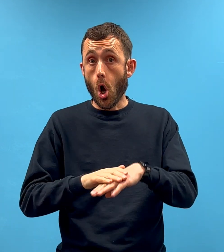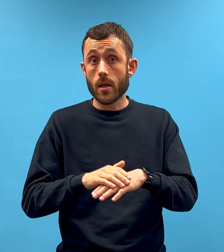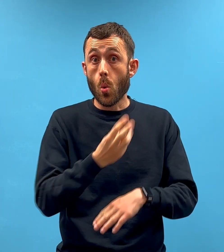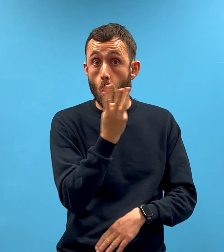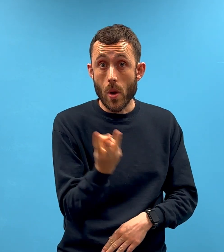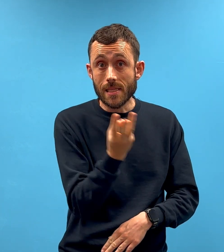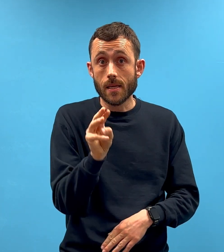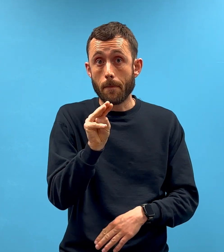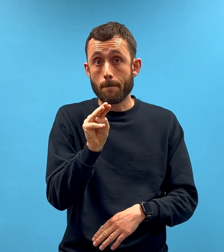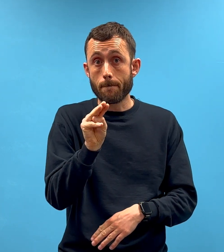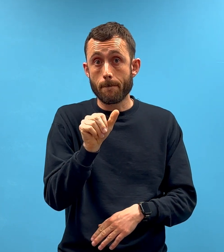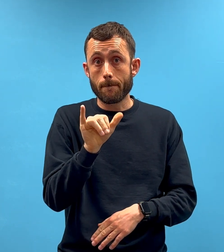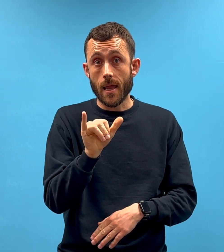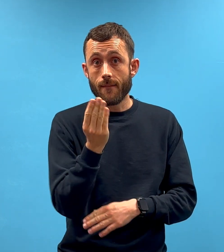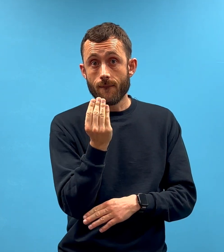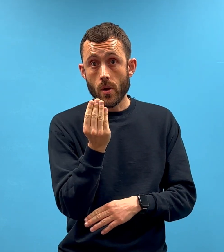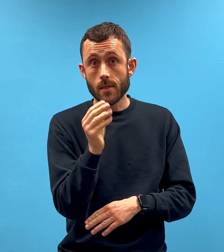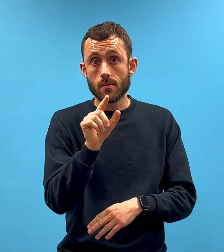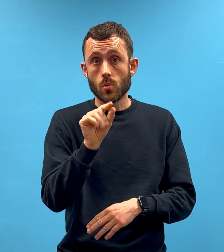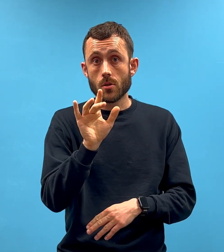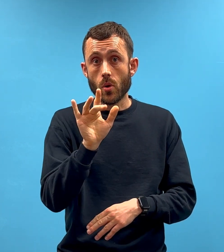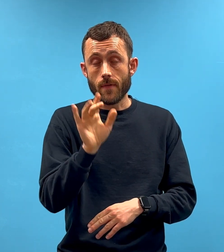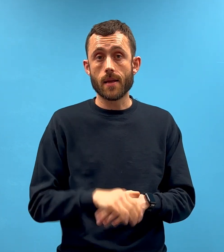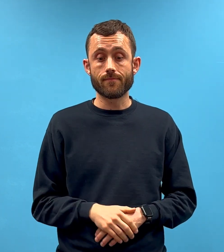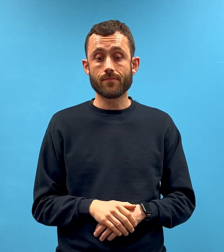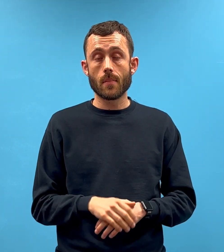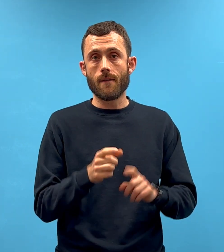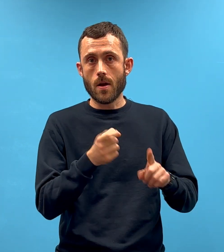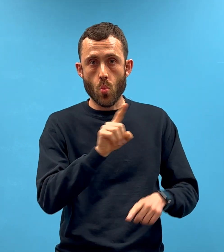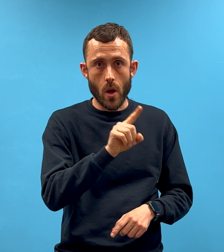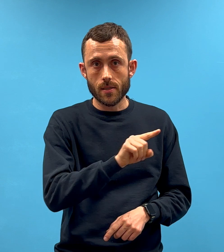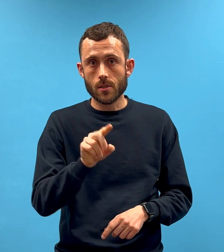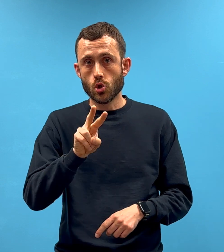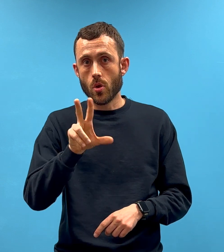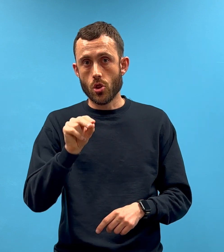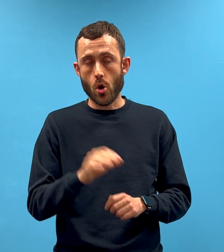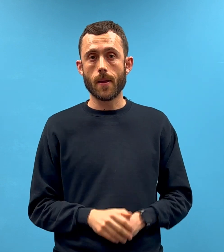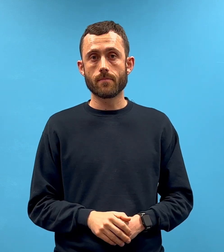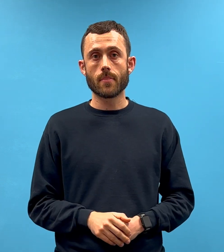On Wednesday, May 14, 2025 from 1 to 2:30 PM.